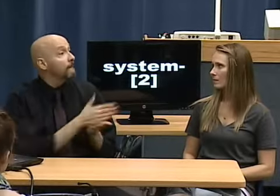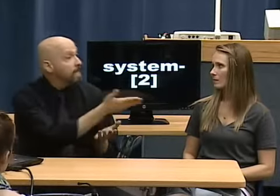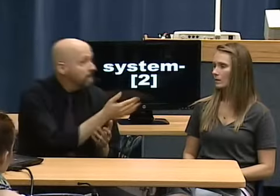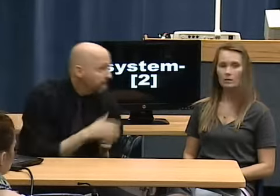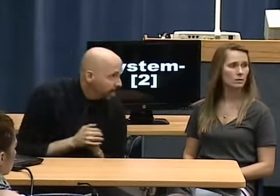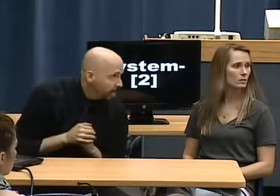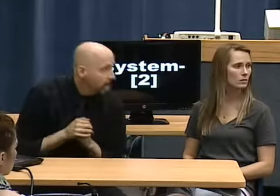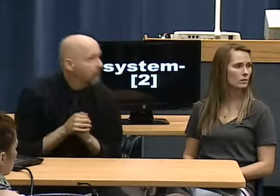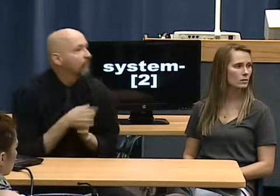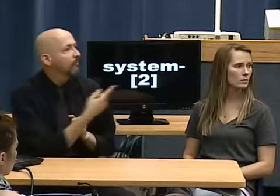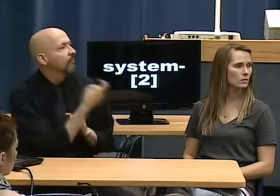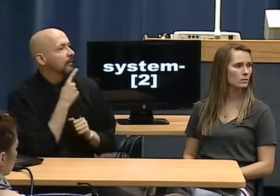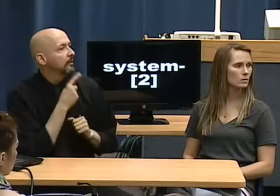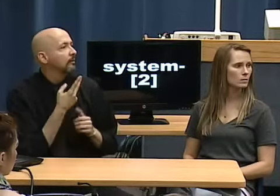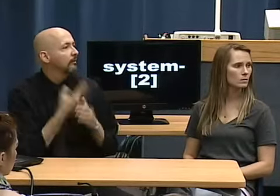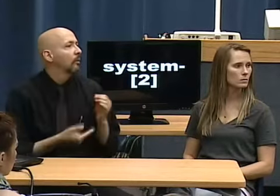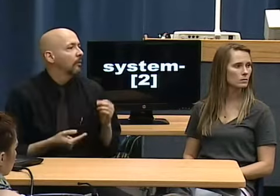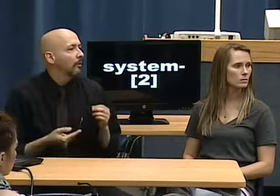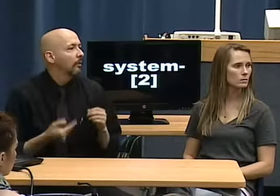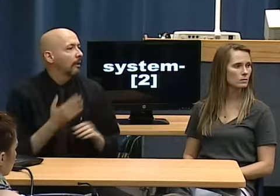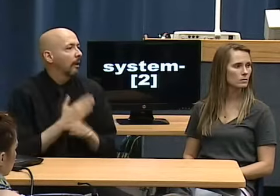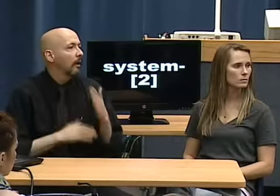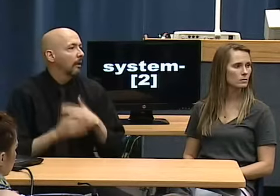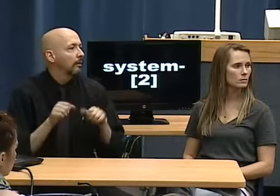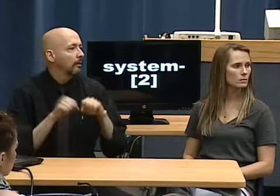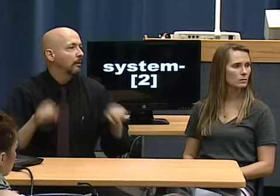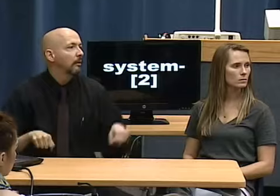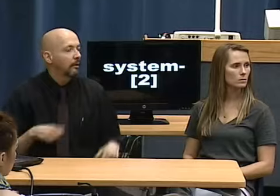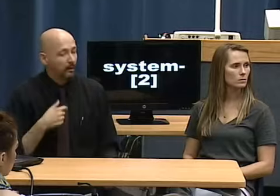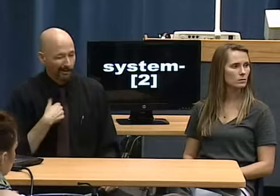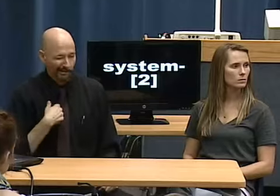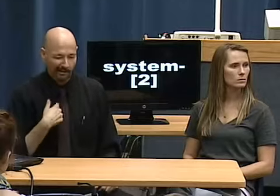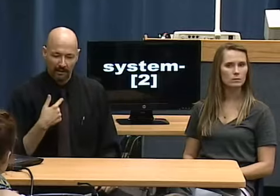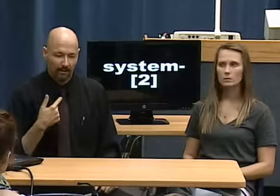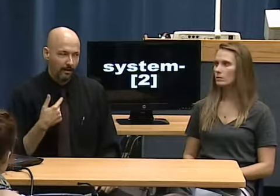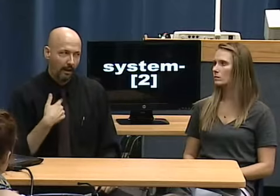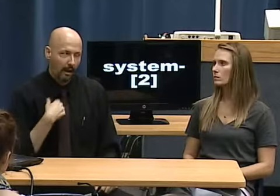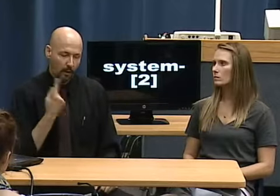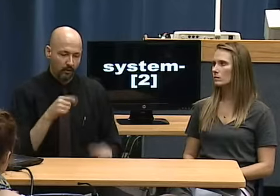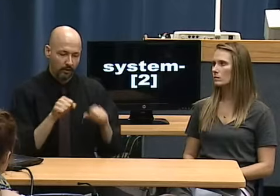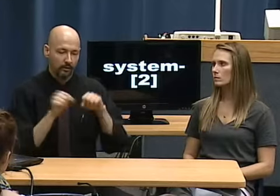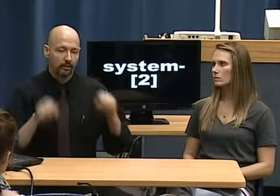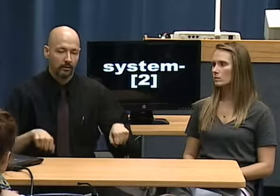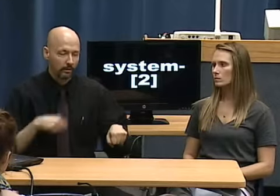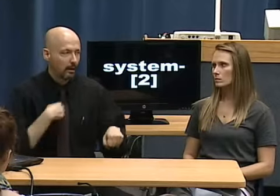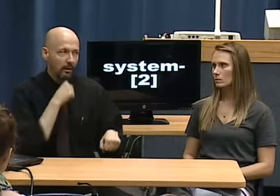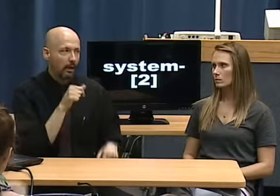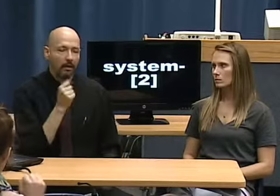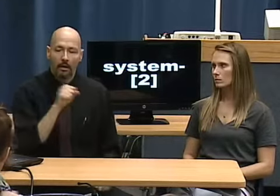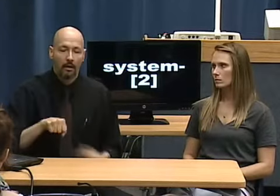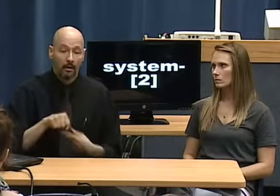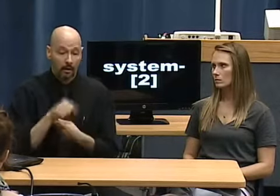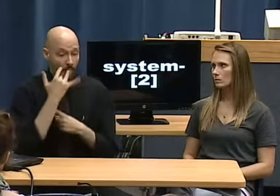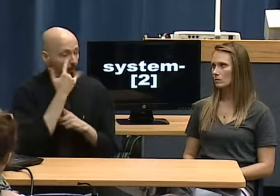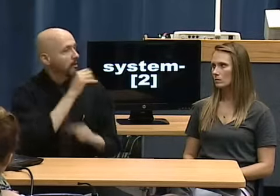Yes? You're asking me if I always use both hands for signing "system"? I always sign it "system" (2 hands) not one-handed. Why?